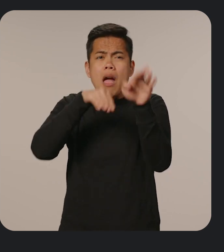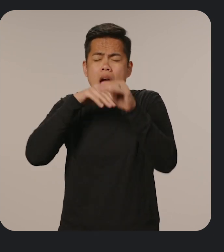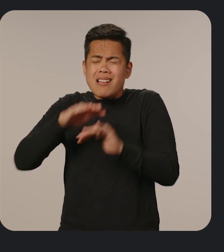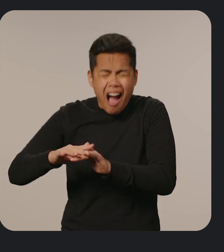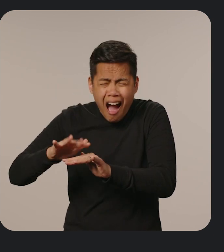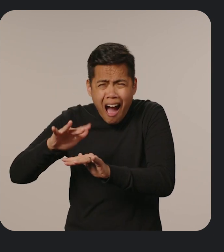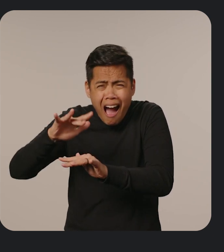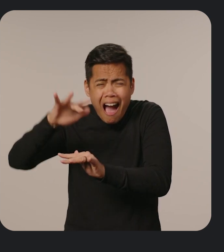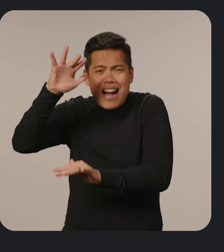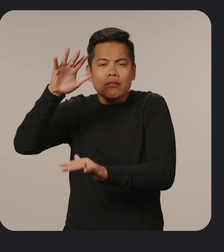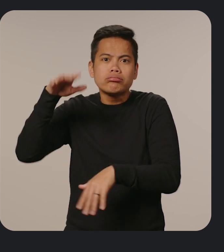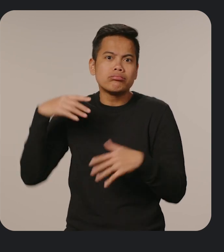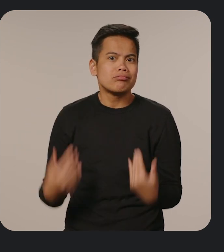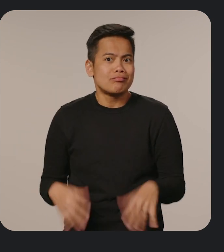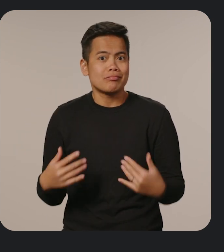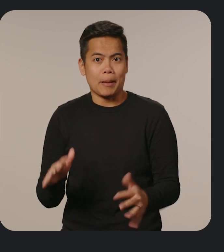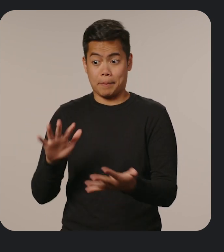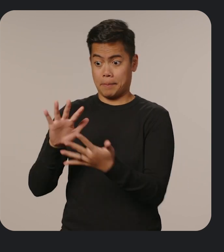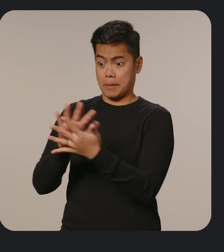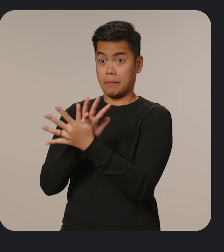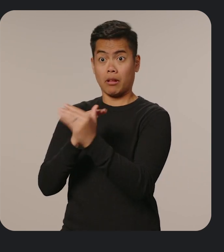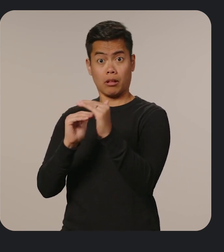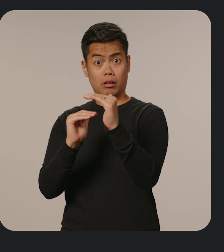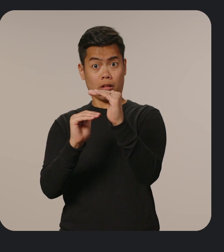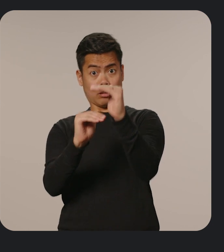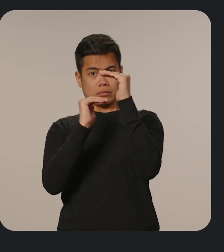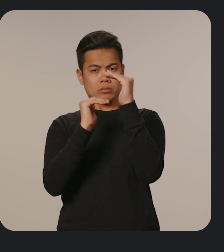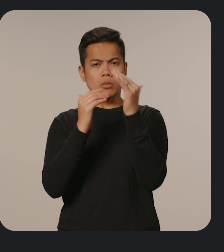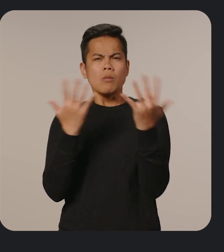How do you breathe life into something without making it feel fake and cringey?